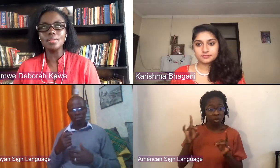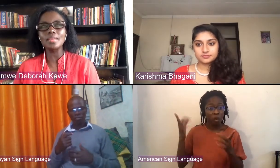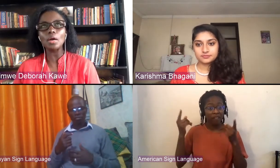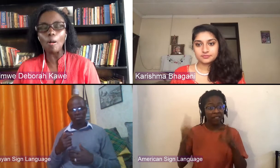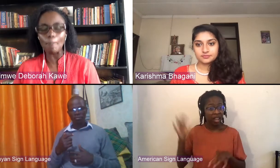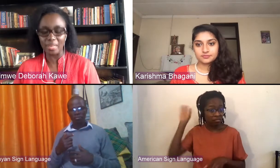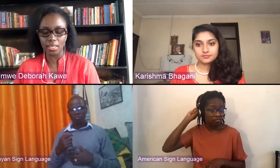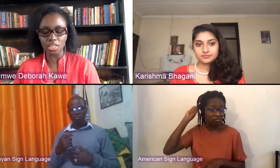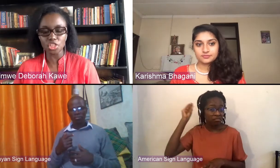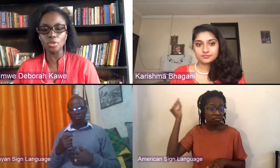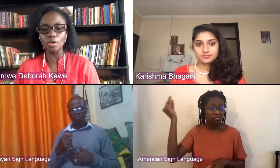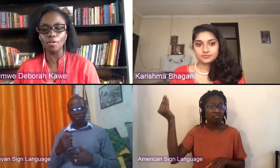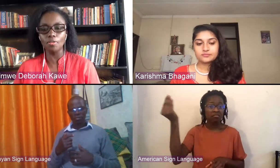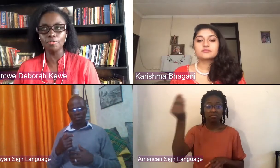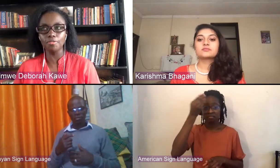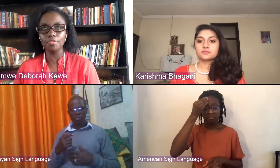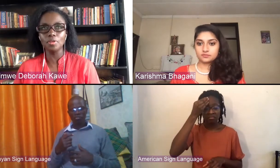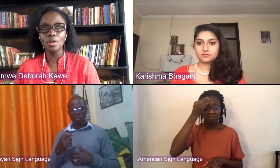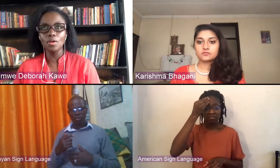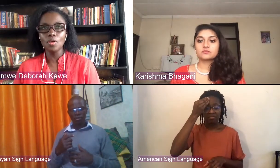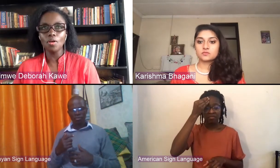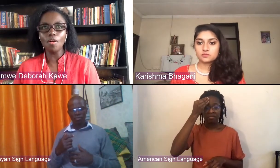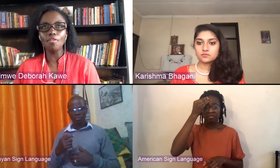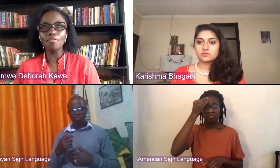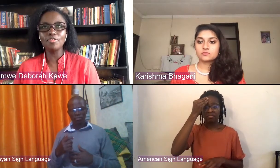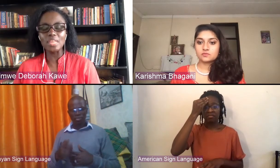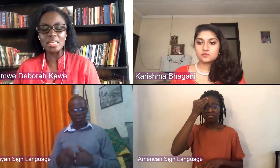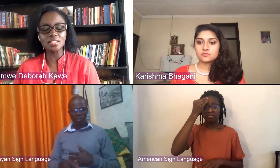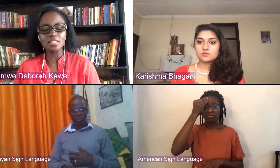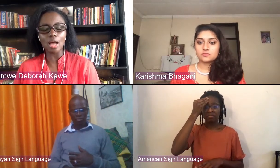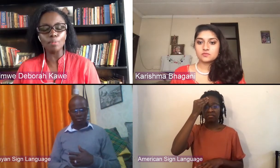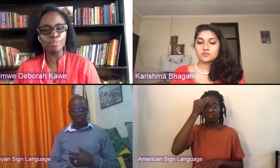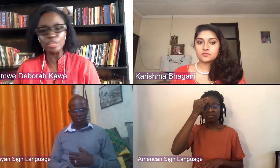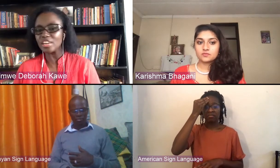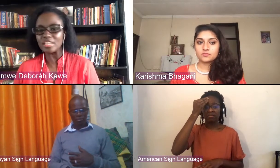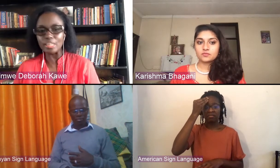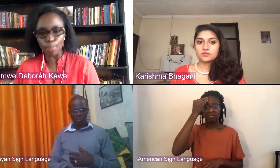the complication of these arbitrarily borders